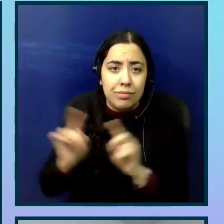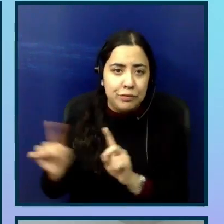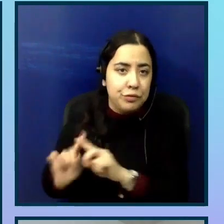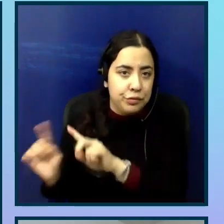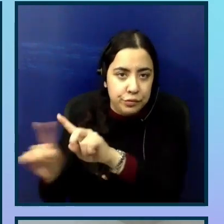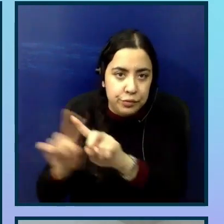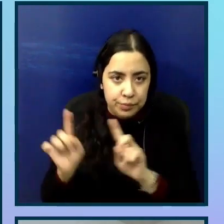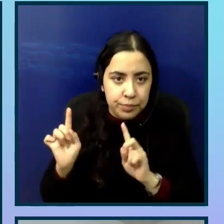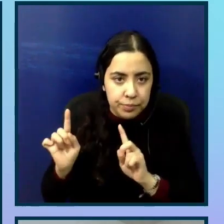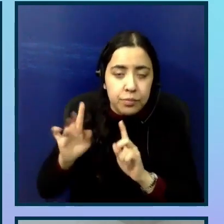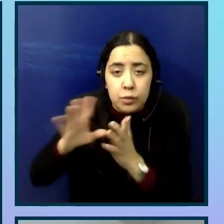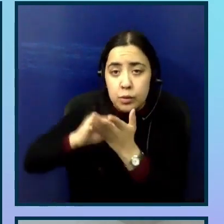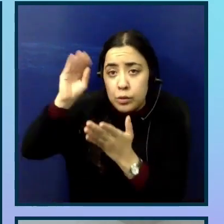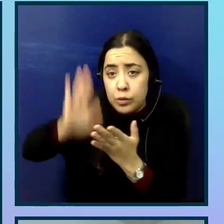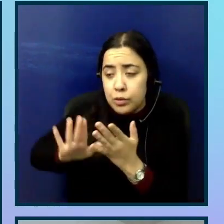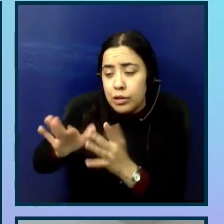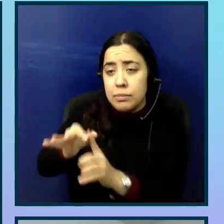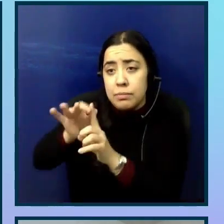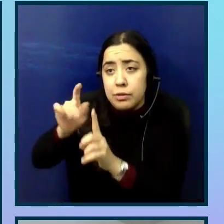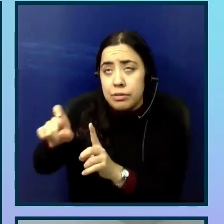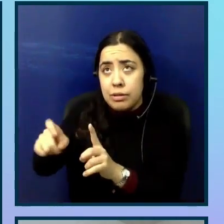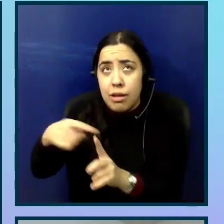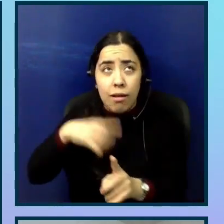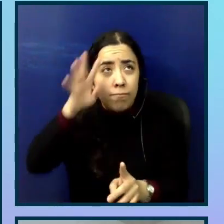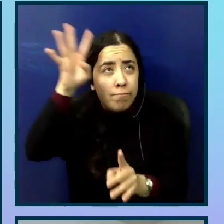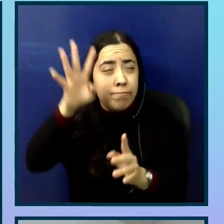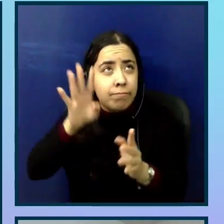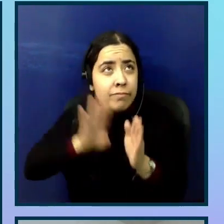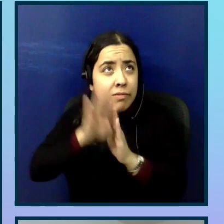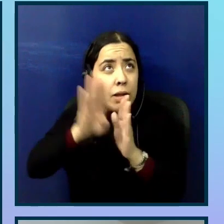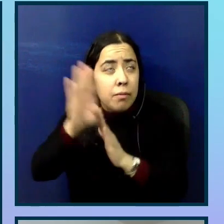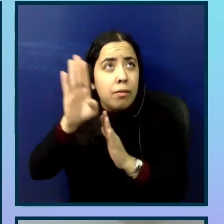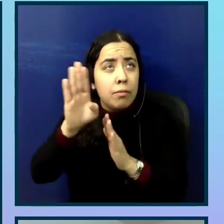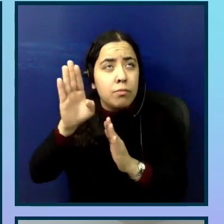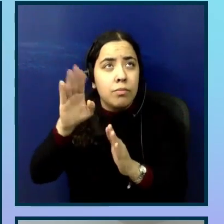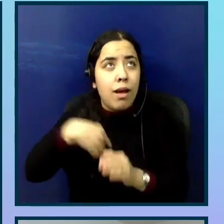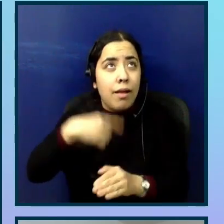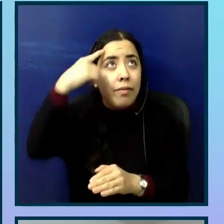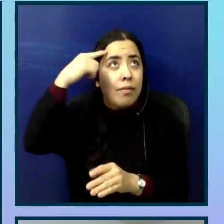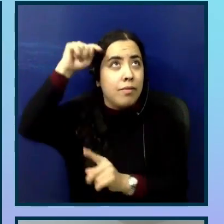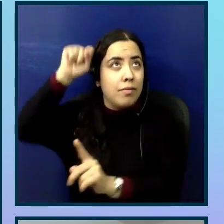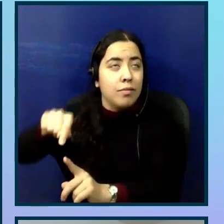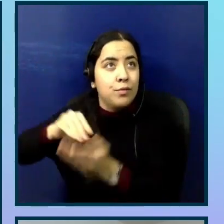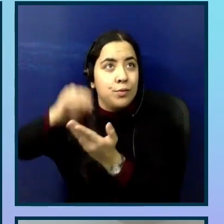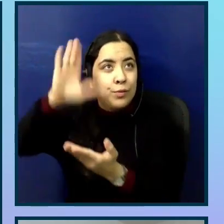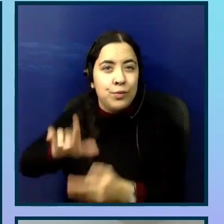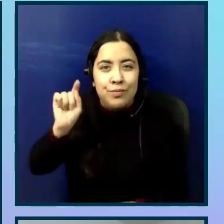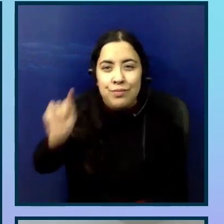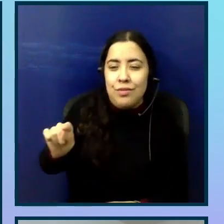are at the forefront of my mind when I develop. I really wanna help create a product that leaves no one behind.